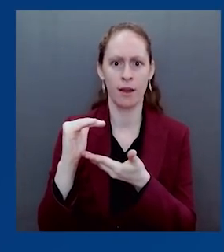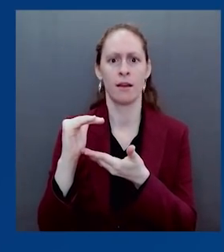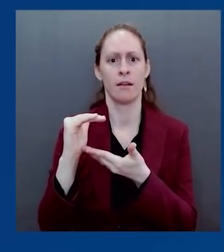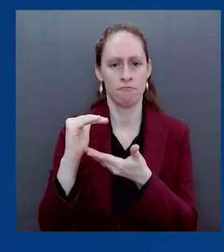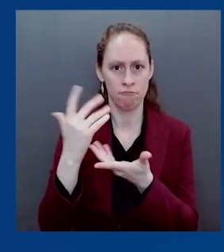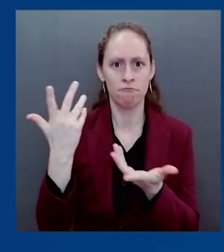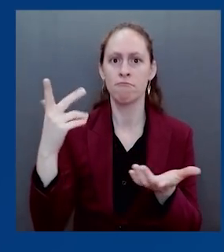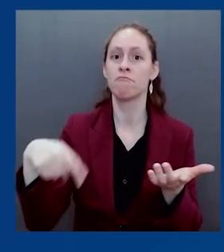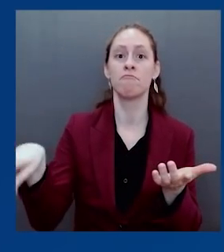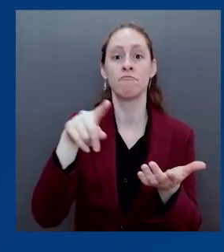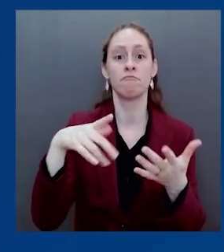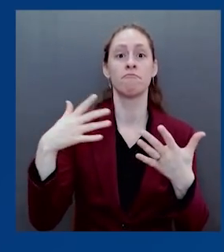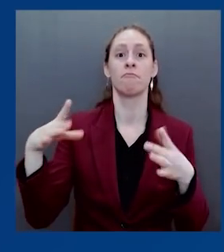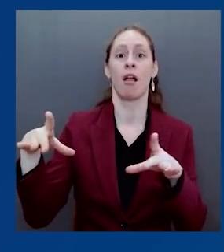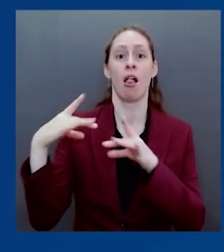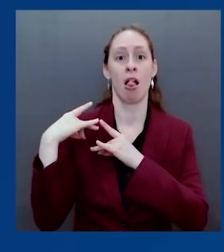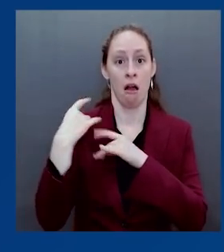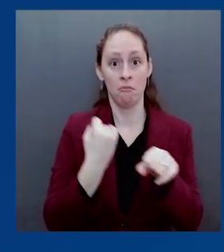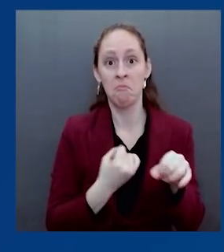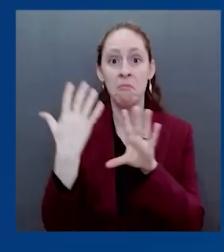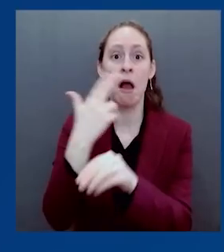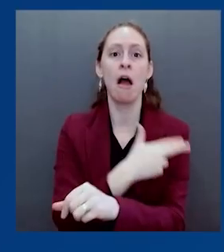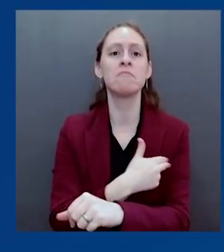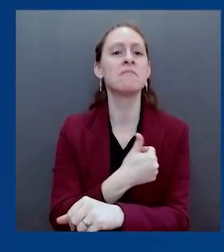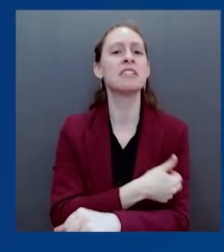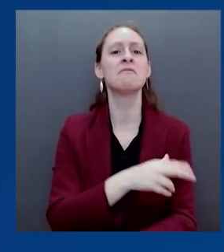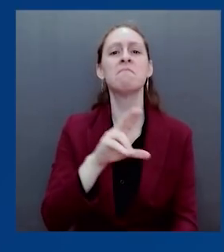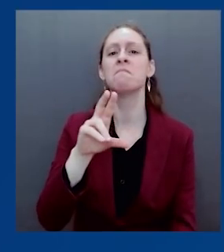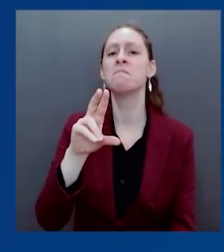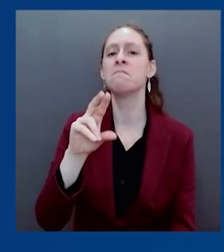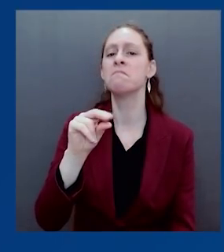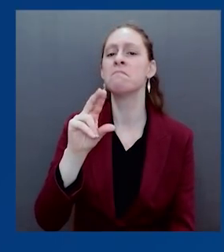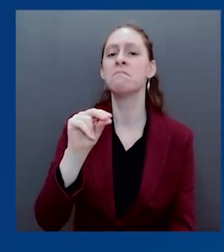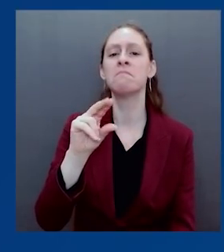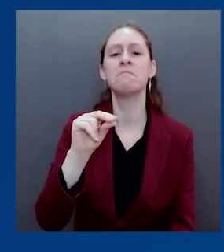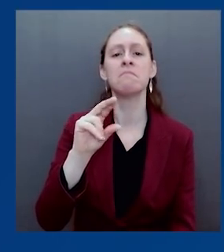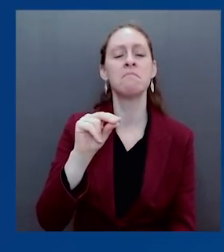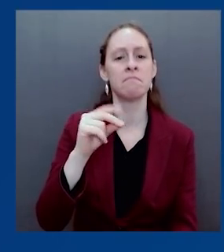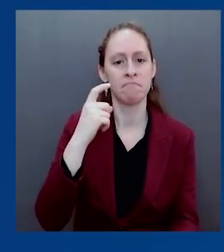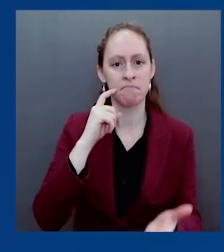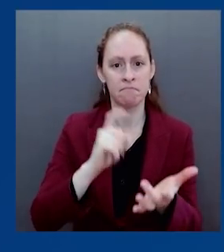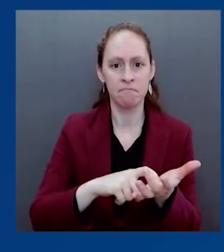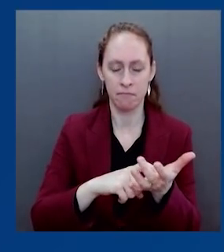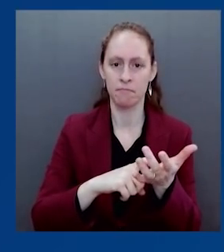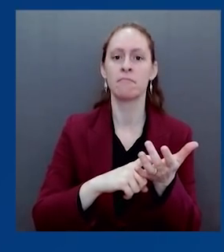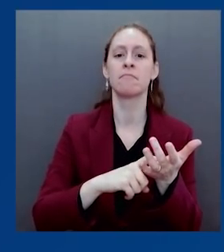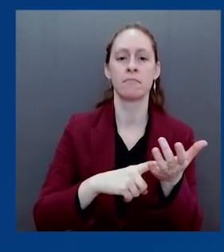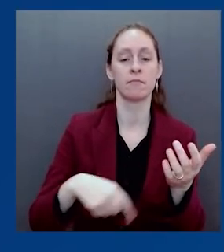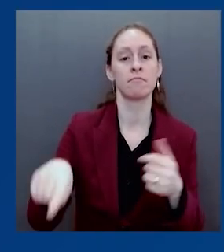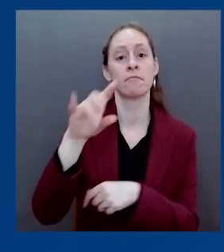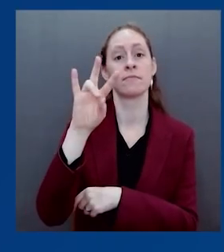a 74 percent reduction in adjusted risk of ICU admission displayed in the middle panel,